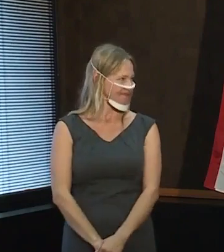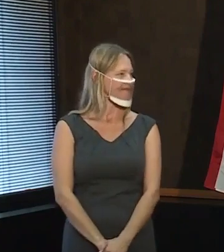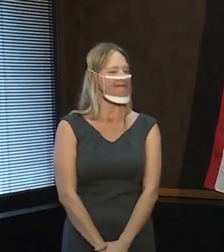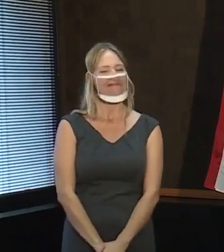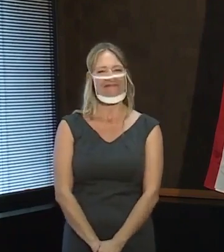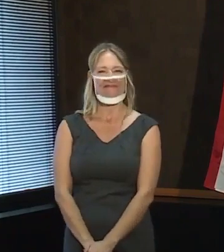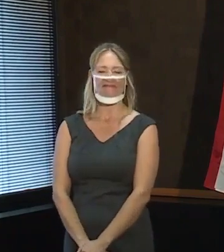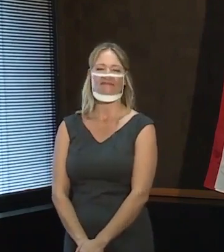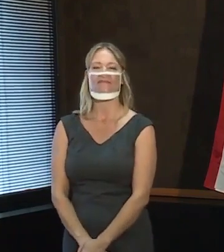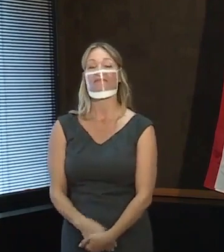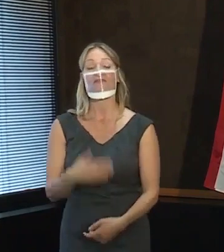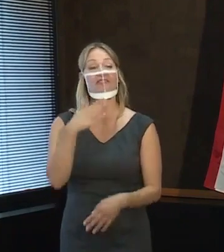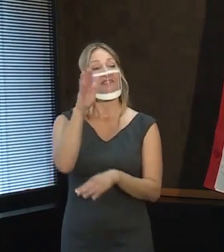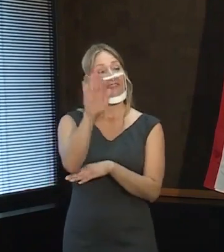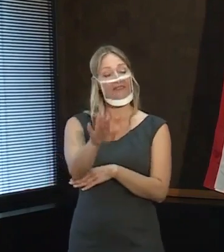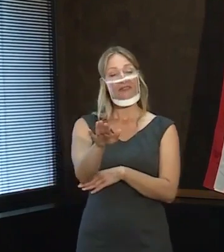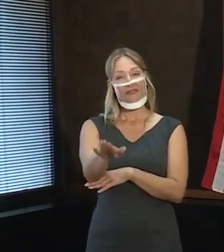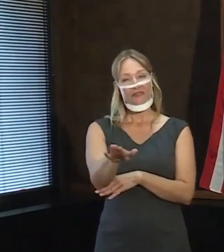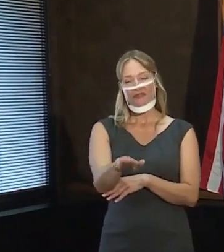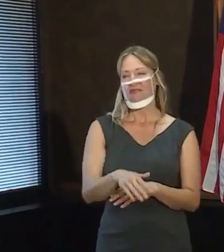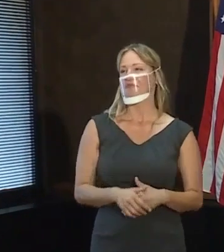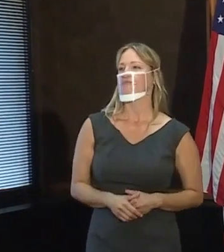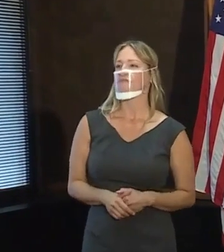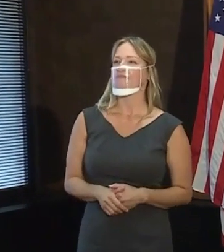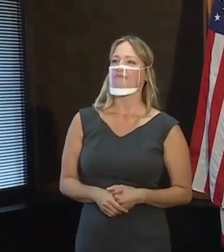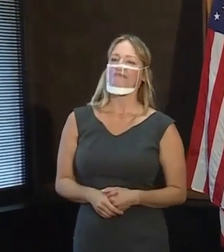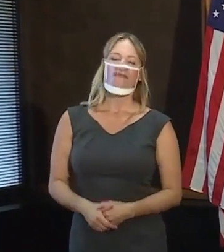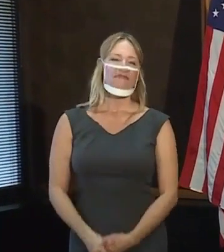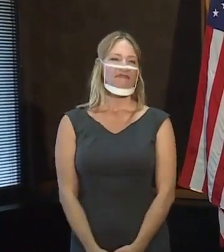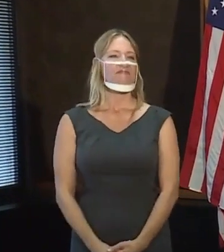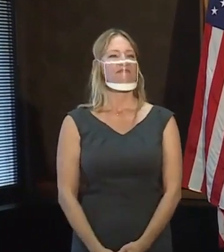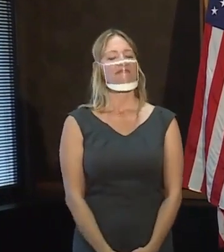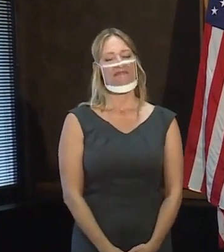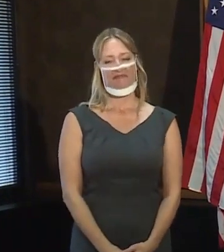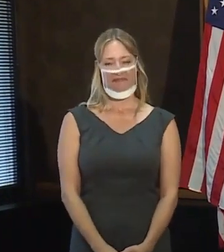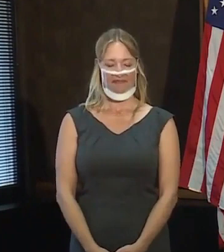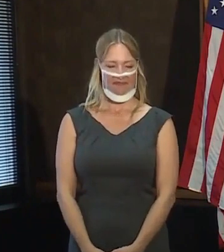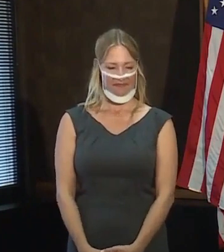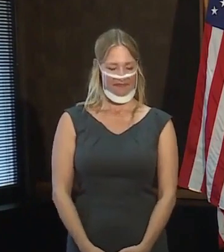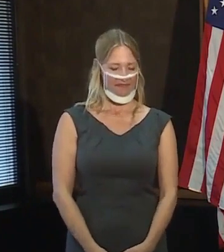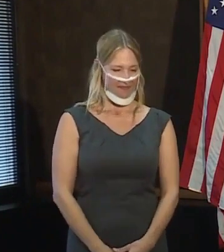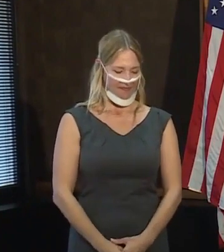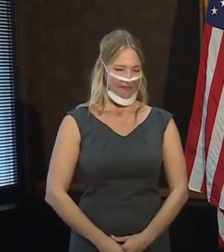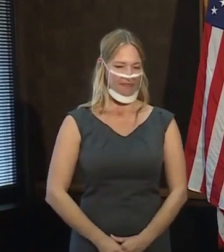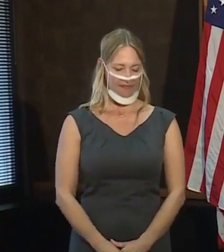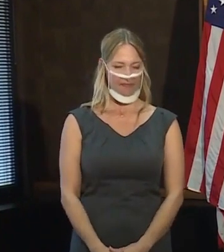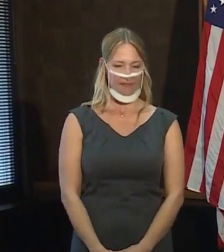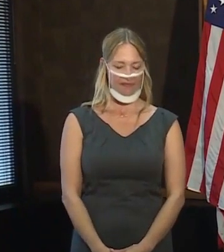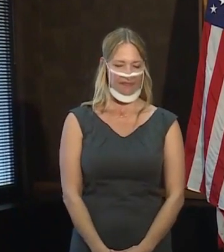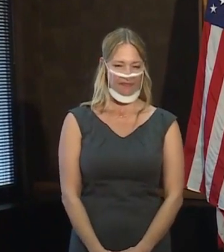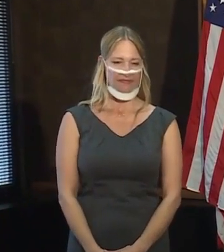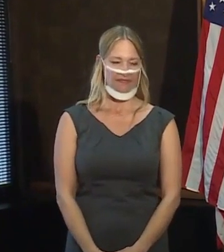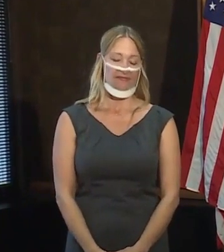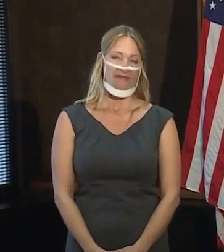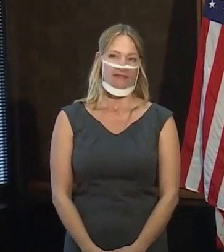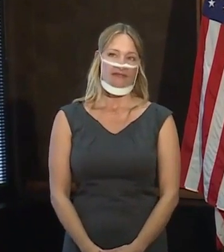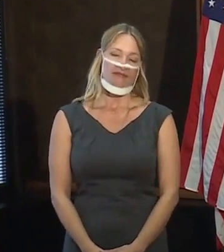SO DOCTOR FOR THANK YOU, MA’AM.